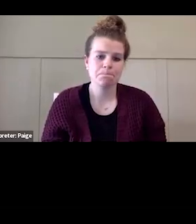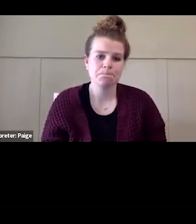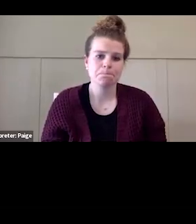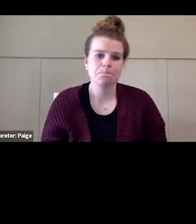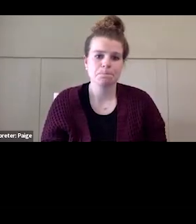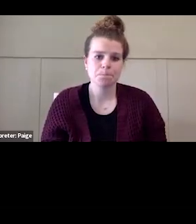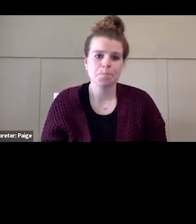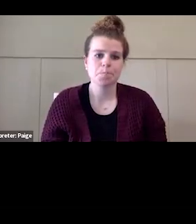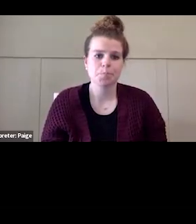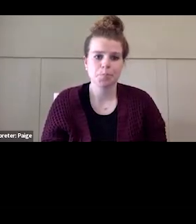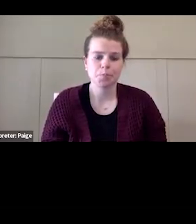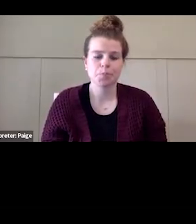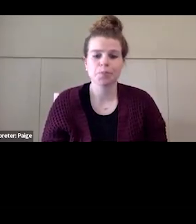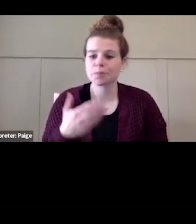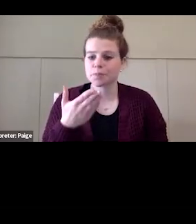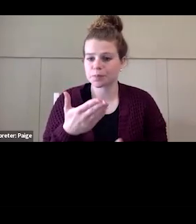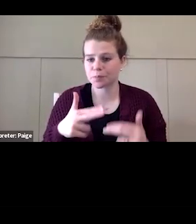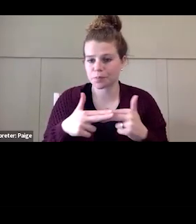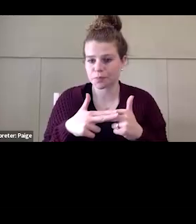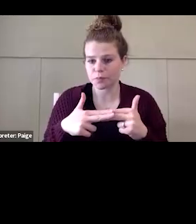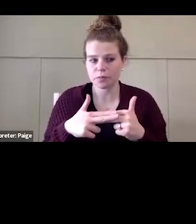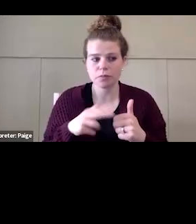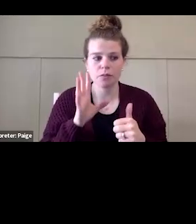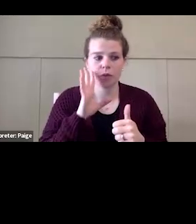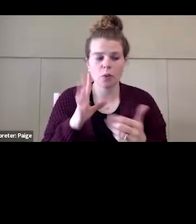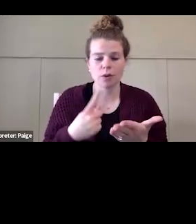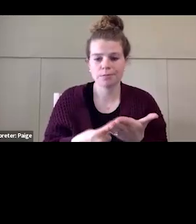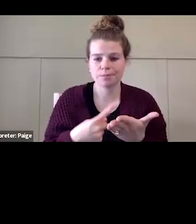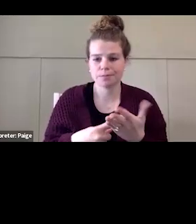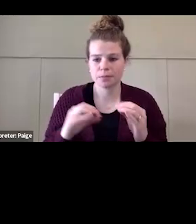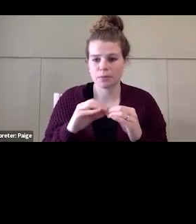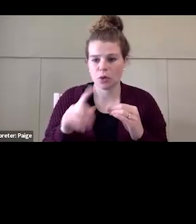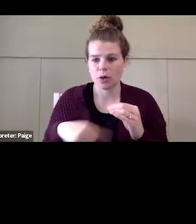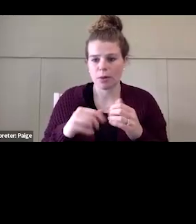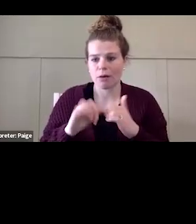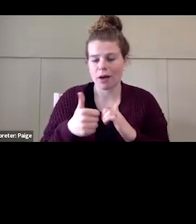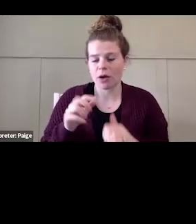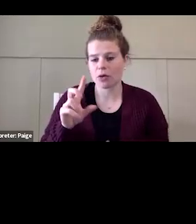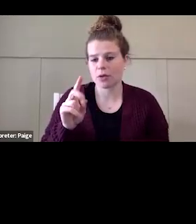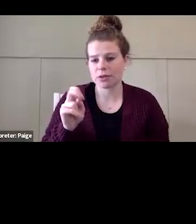So this slide, we're gonna talk about kind of how Denver 911 triages